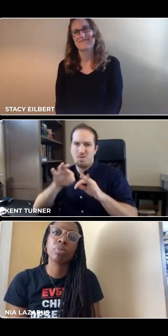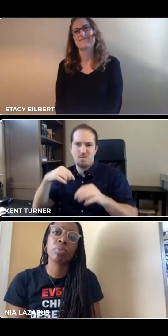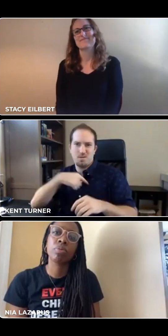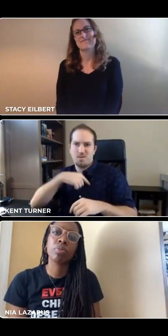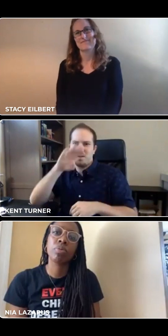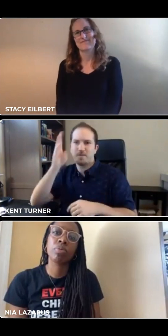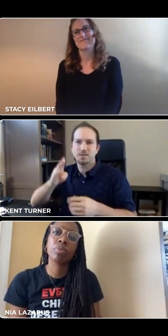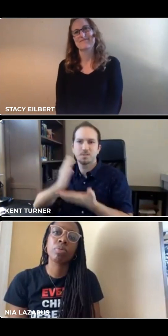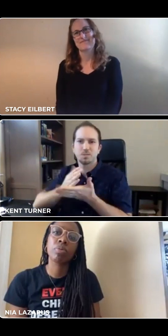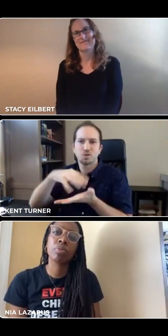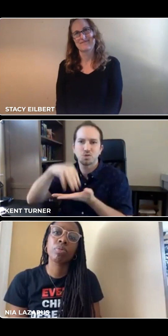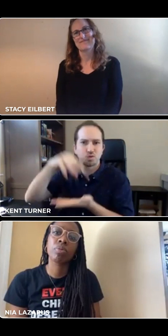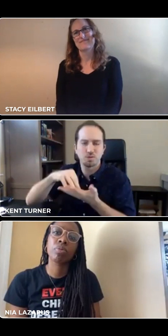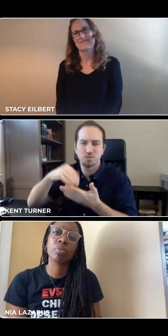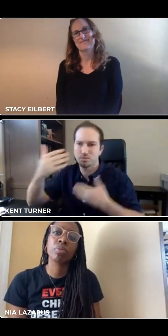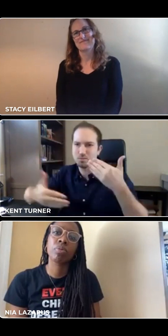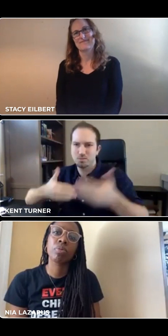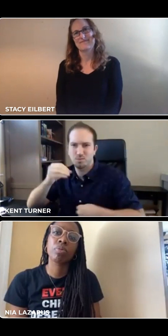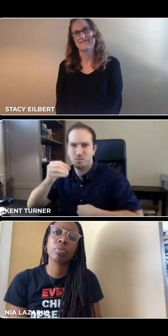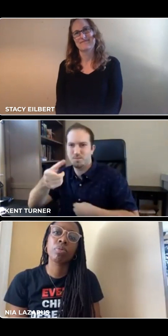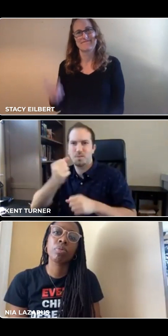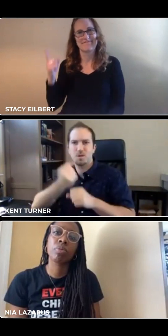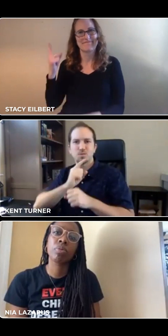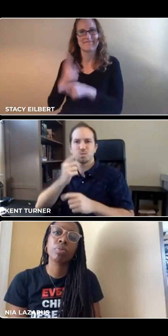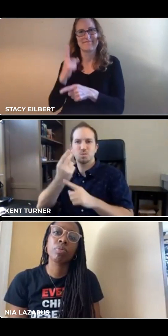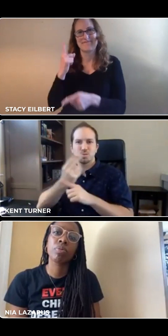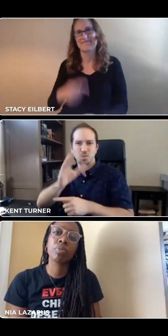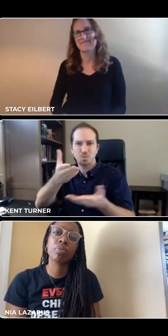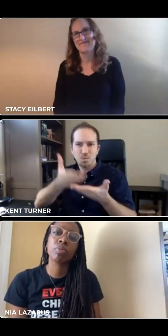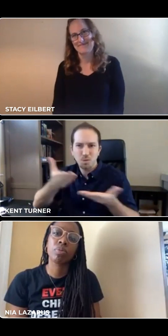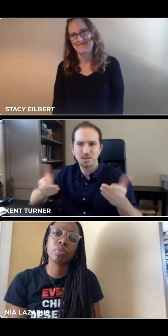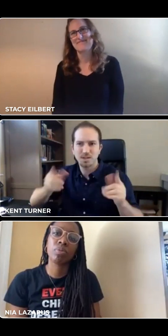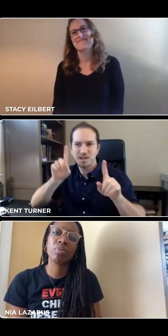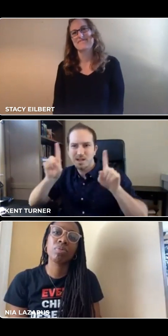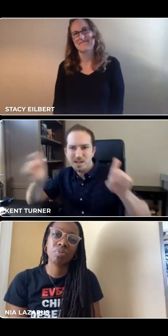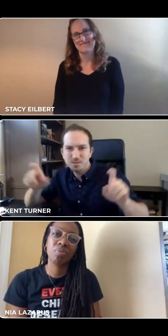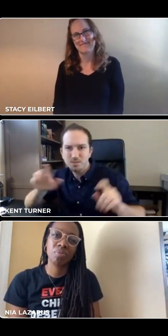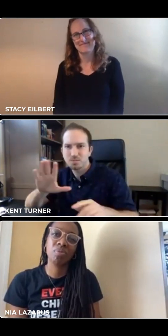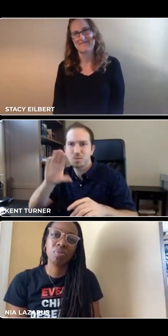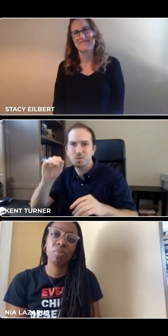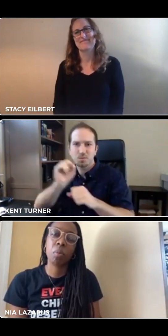as an educator. And it's important that we never stop the learning process. So, of course,